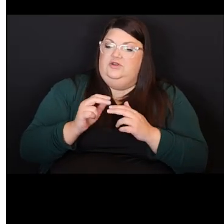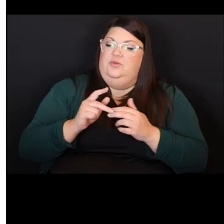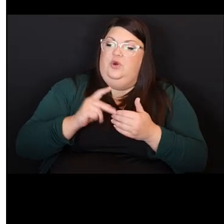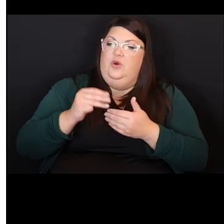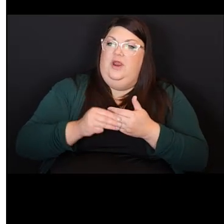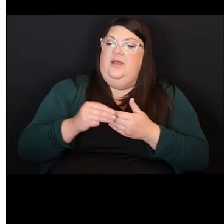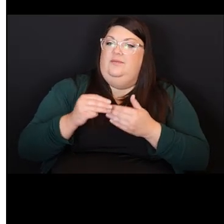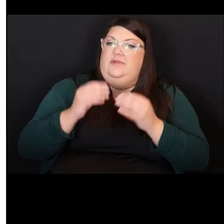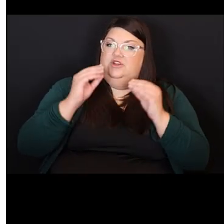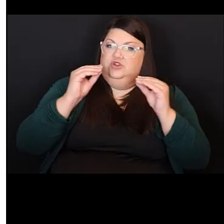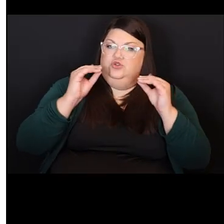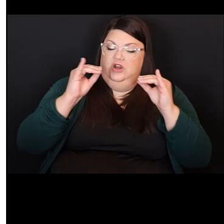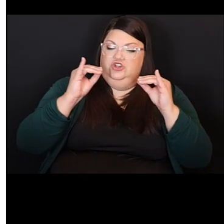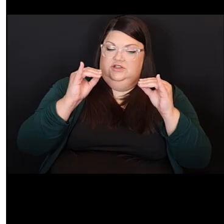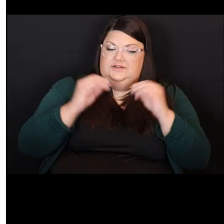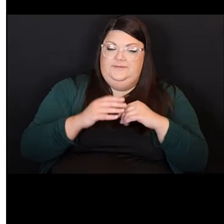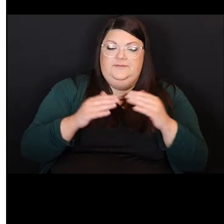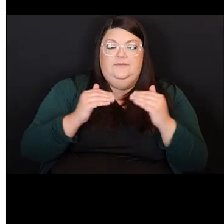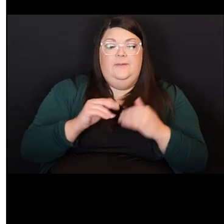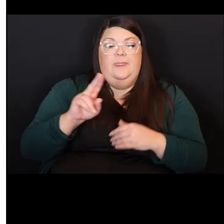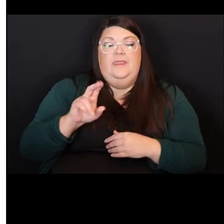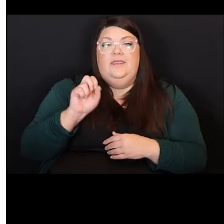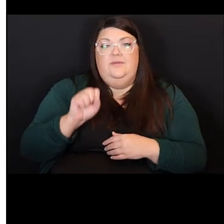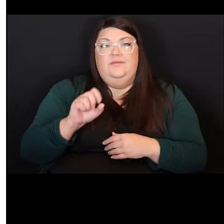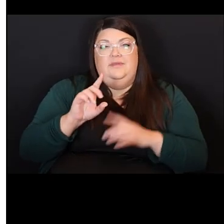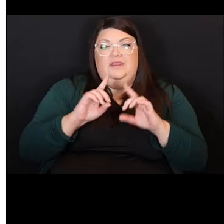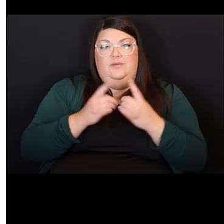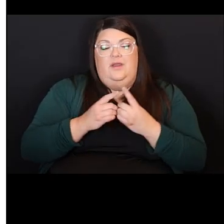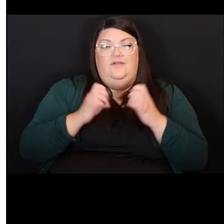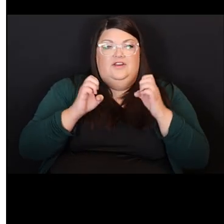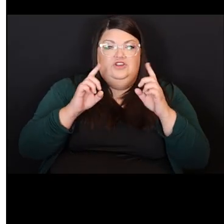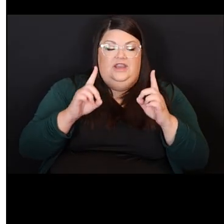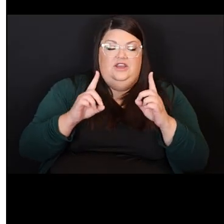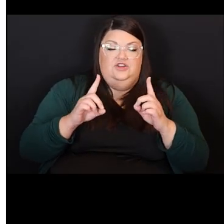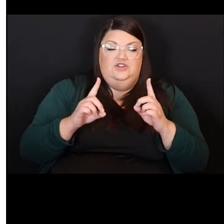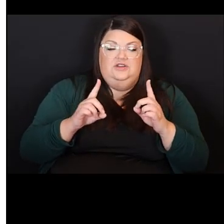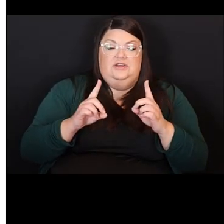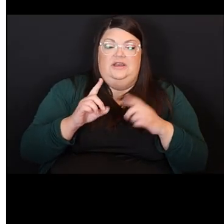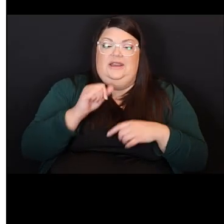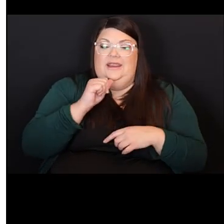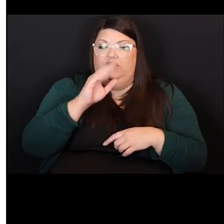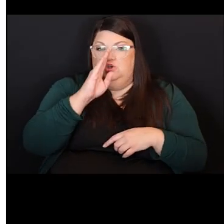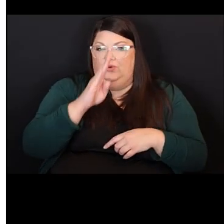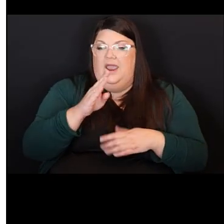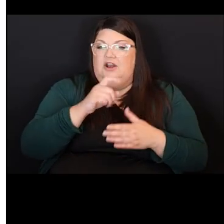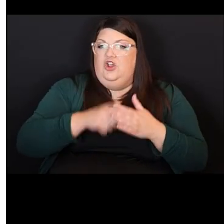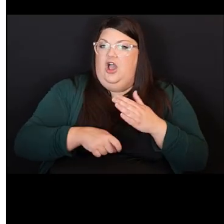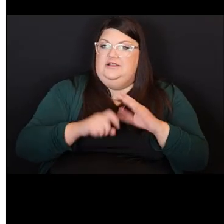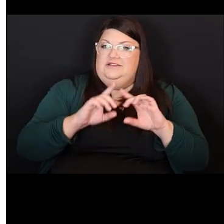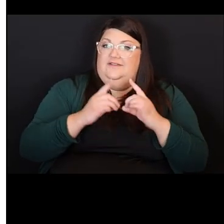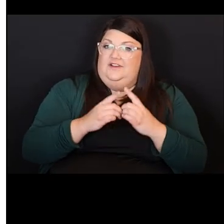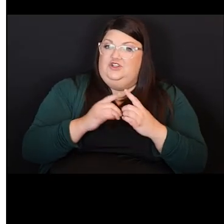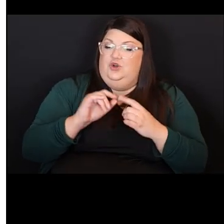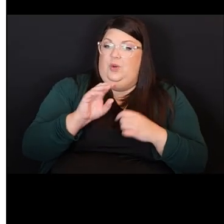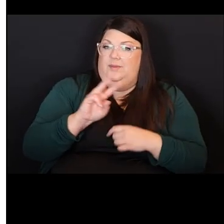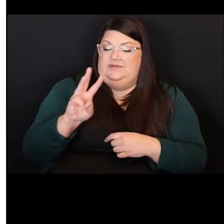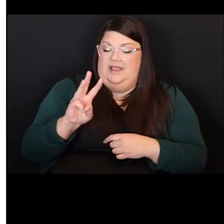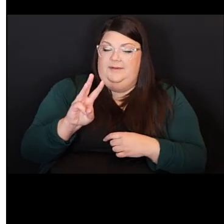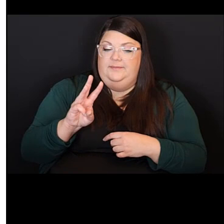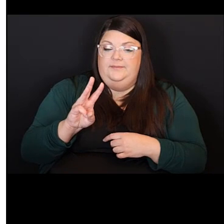Instructions. The United States Department of Education and Indirect Cost Division website,